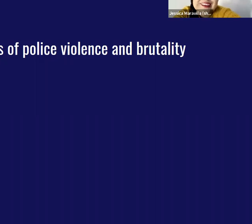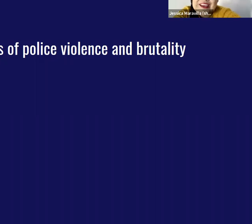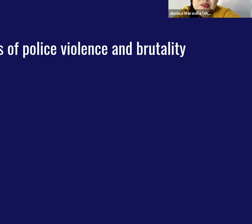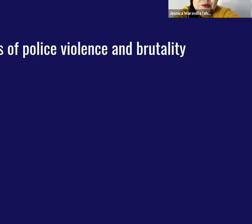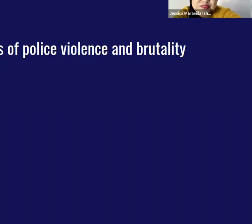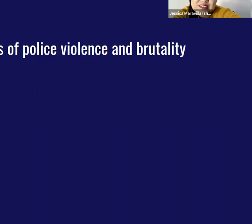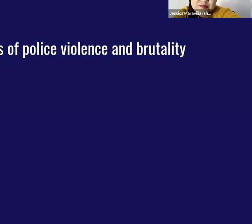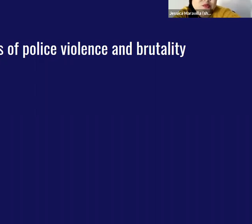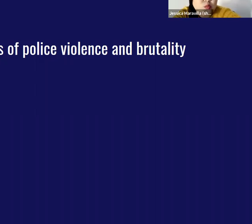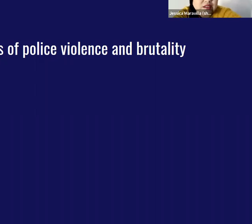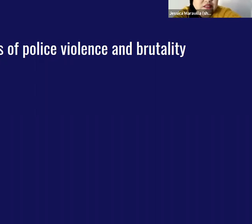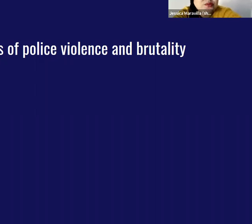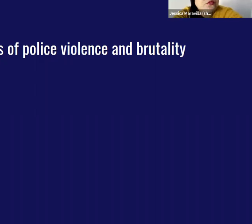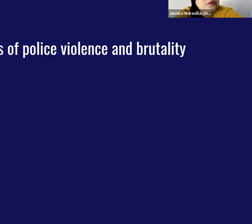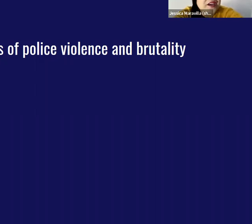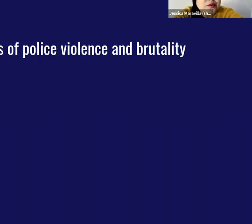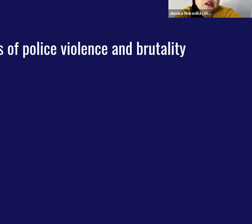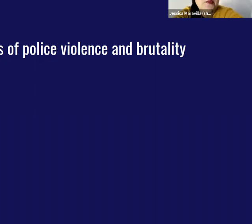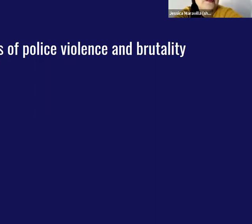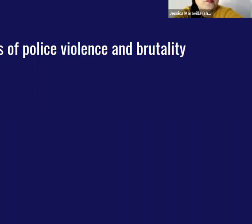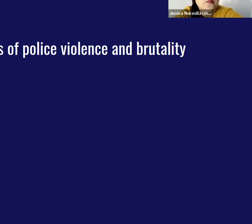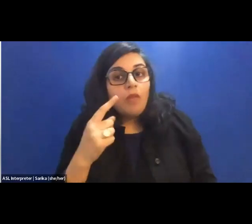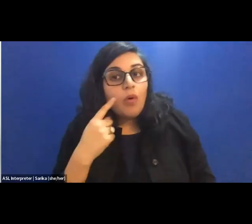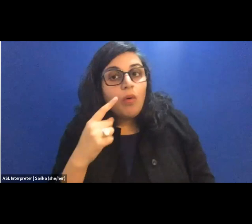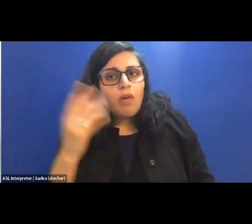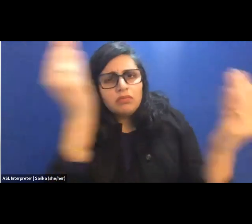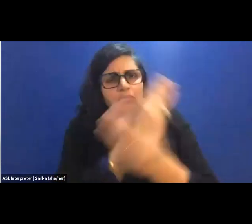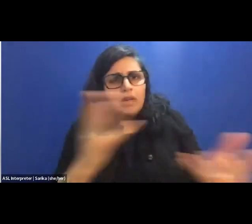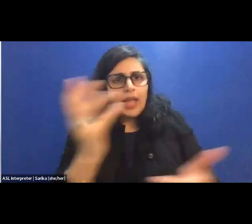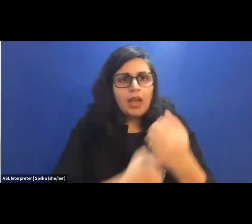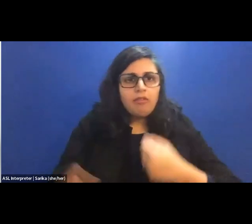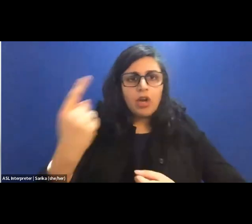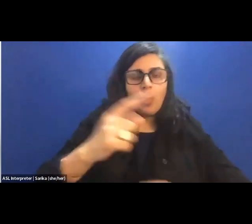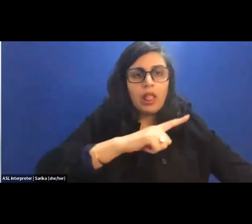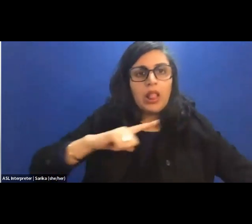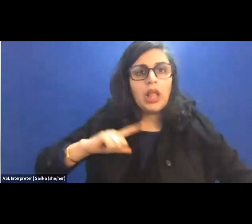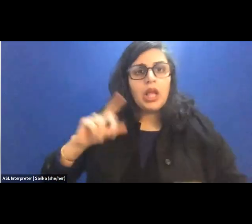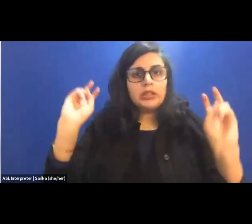a content warning. A lot of the descriptions of police, violence and brutality. So